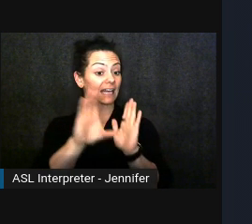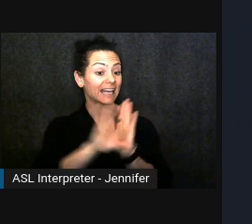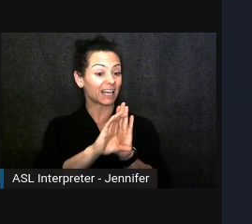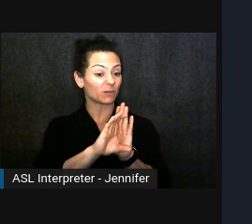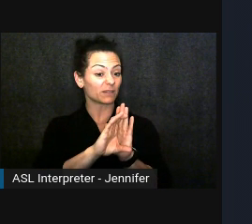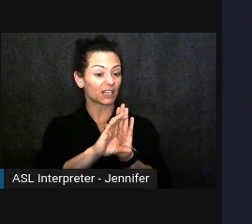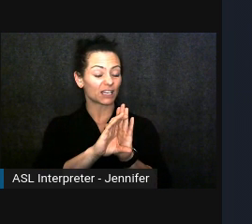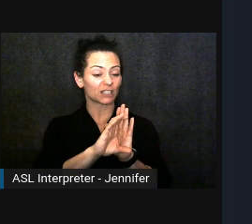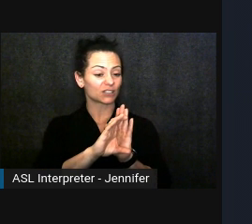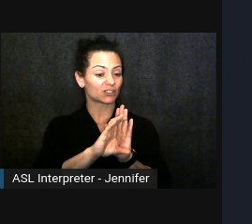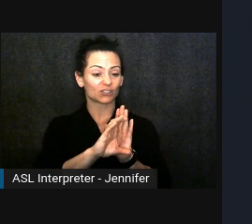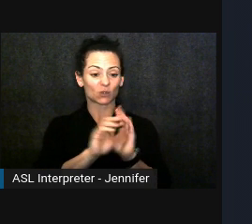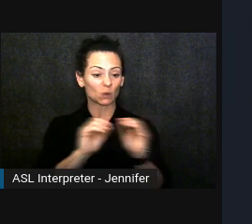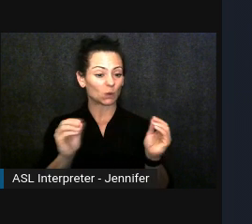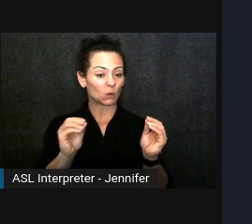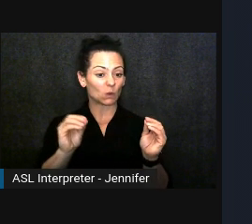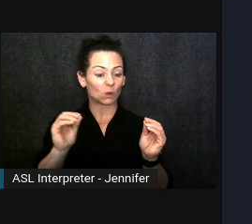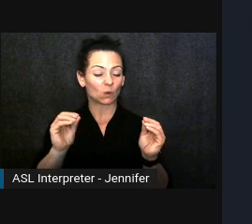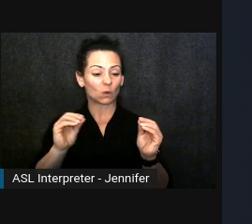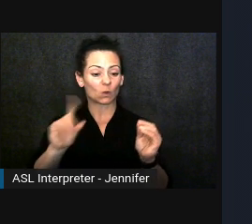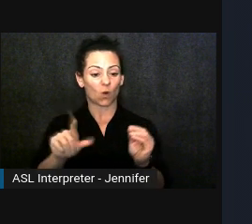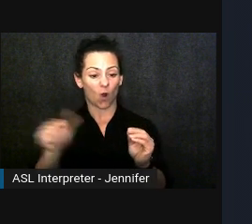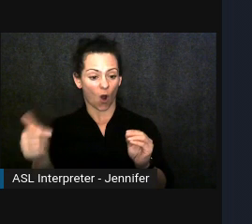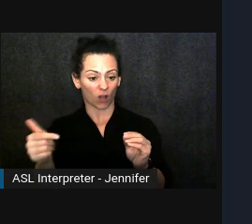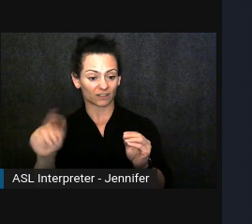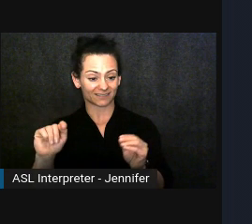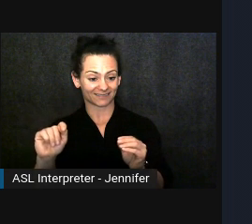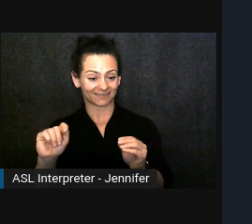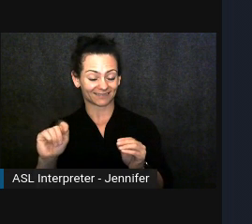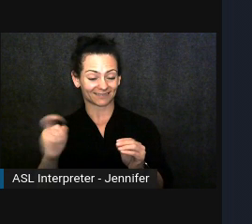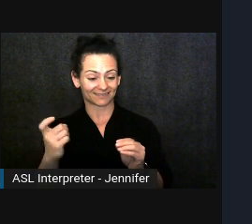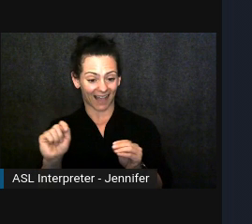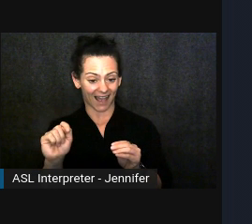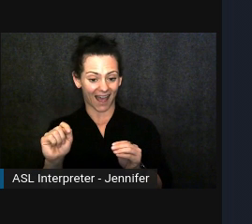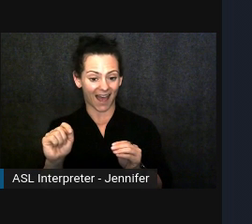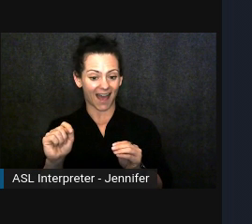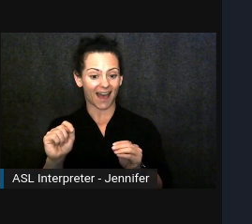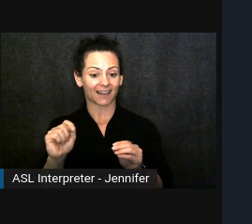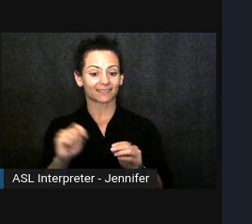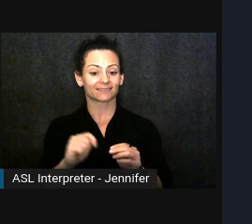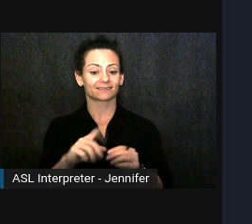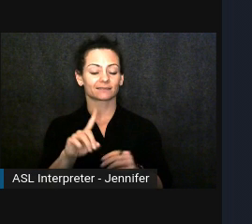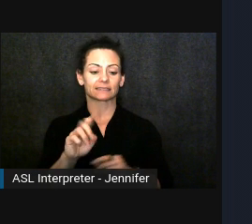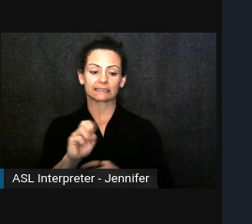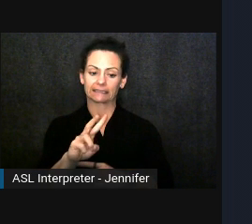Axe DevTools was something I would use to turn off this CSS